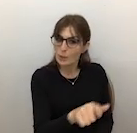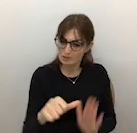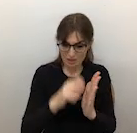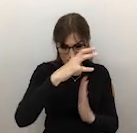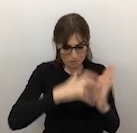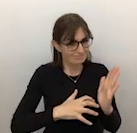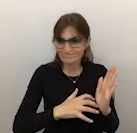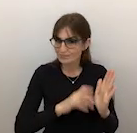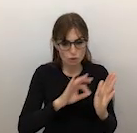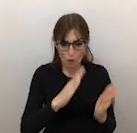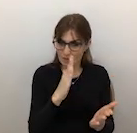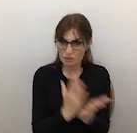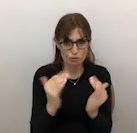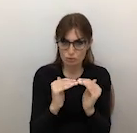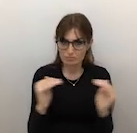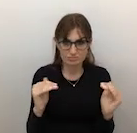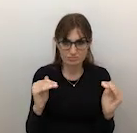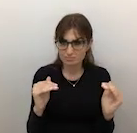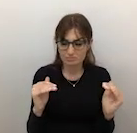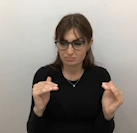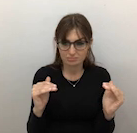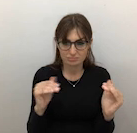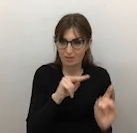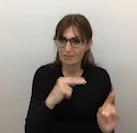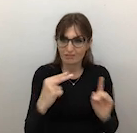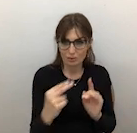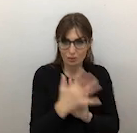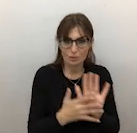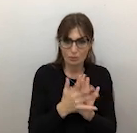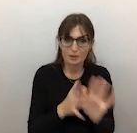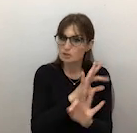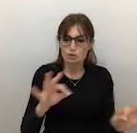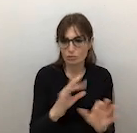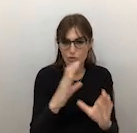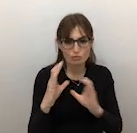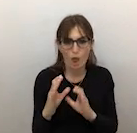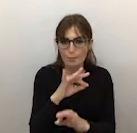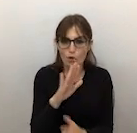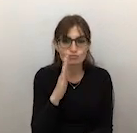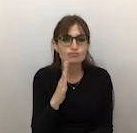the financial statements do not give a true and fair view, and therefore are fundamentally unreliable.